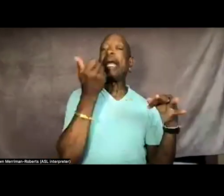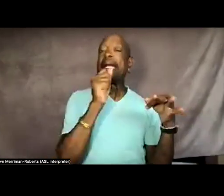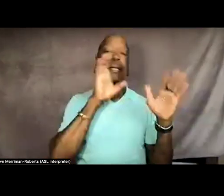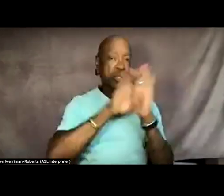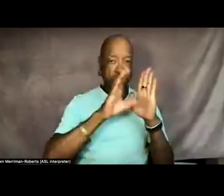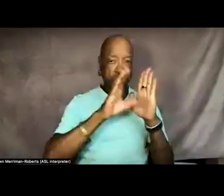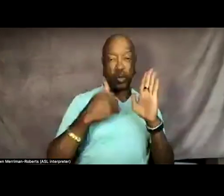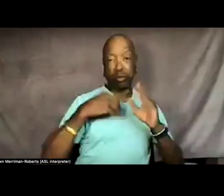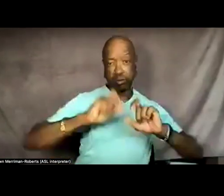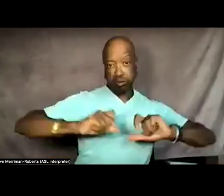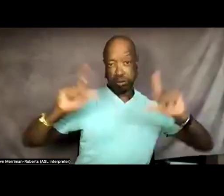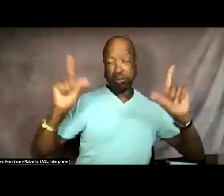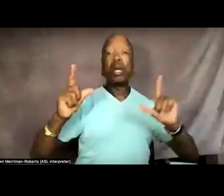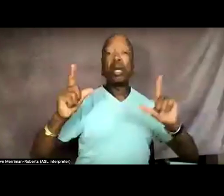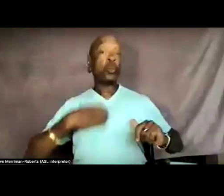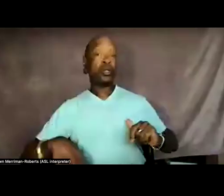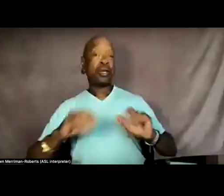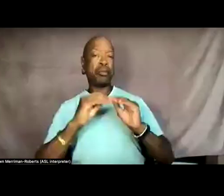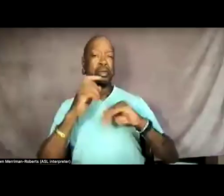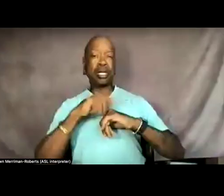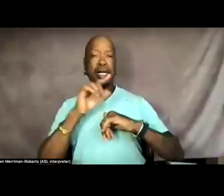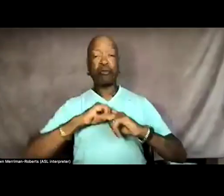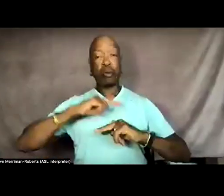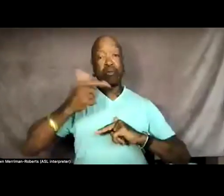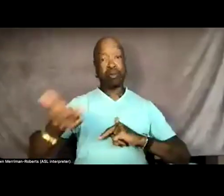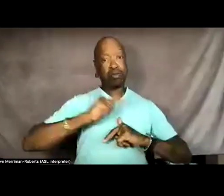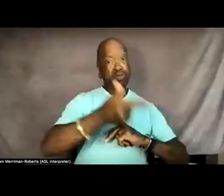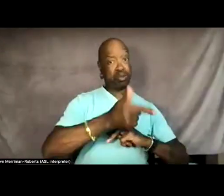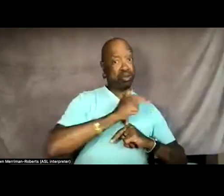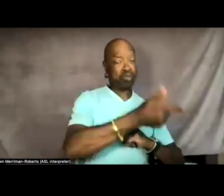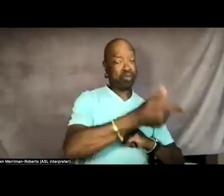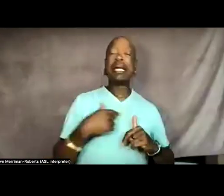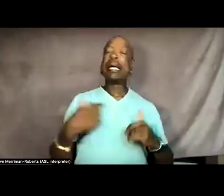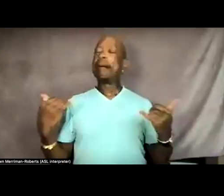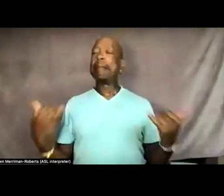and forth engagement tonight um this is just um a brief introduction uh or a brief discussion